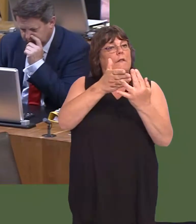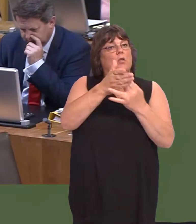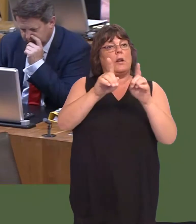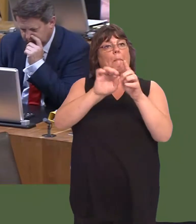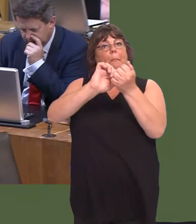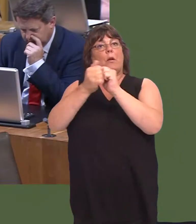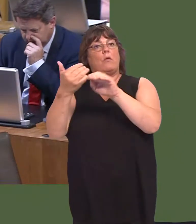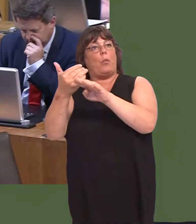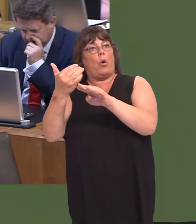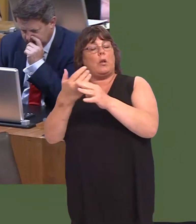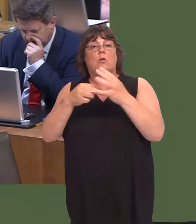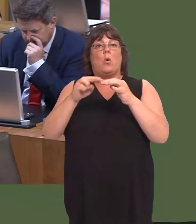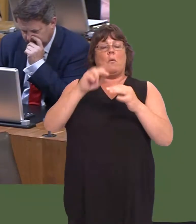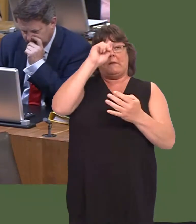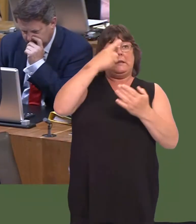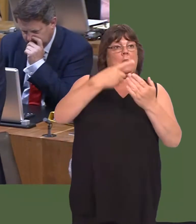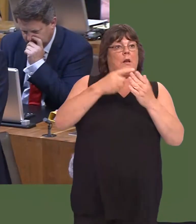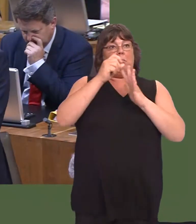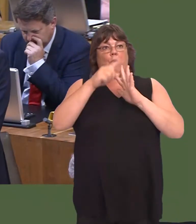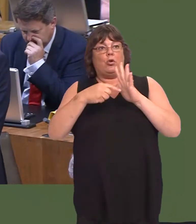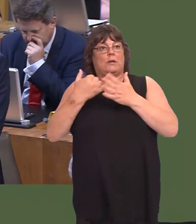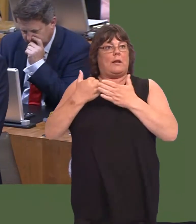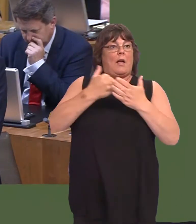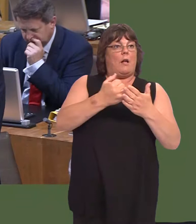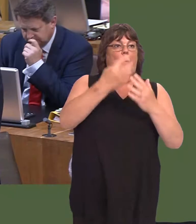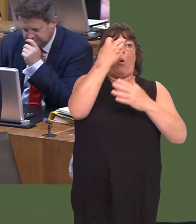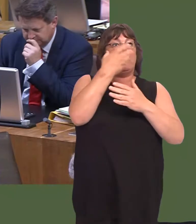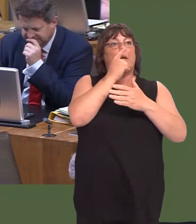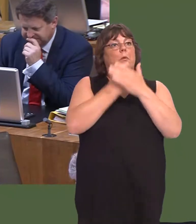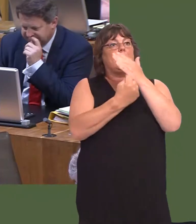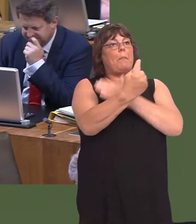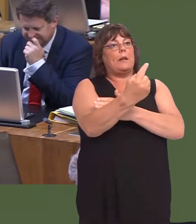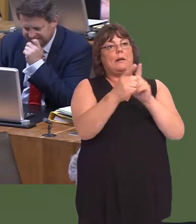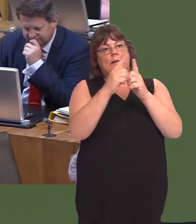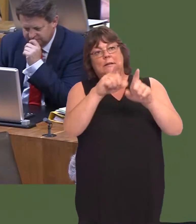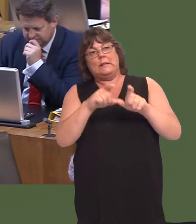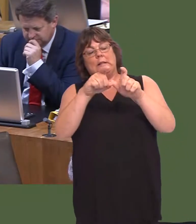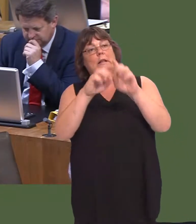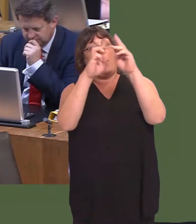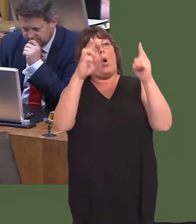For example, we are investing in initiatives for older people to maintain their independence and remain at home through the integrated care fund.